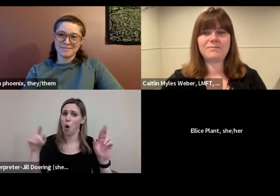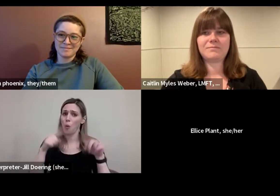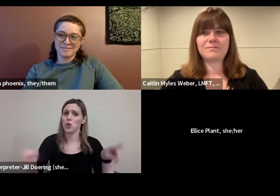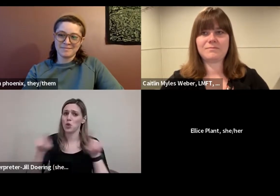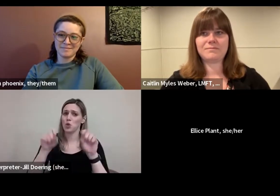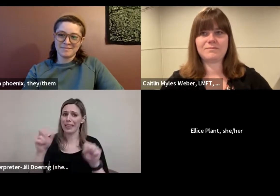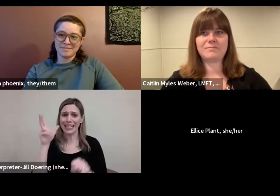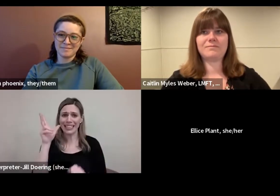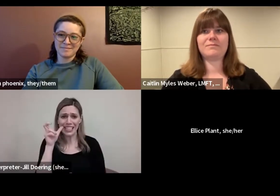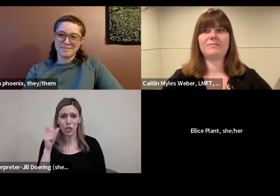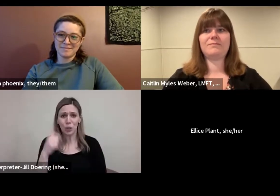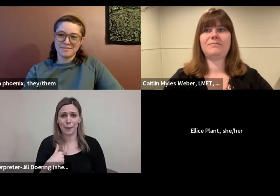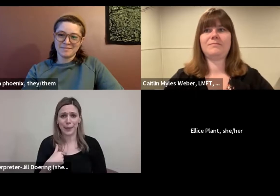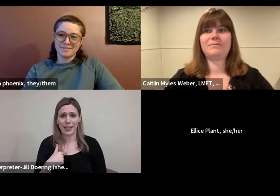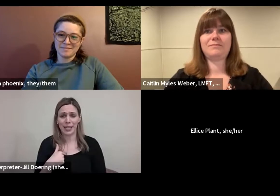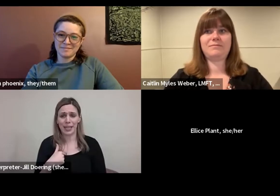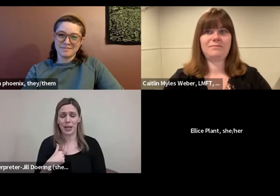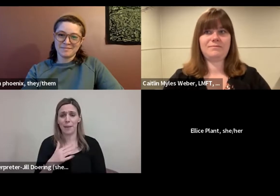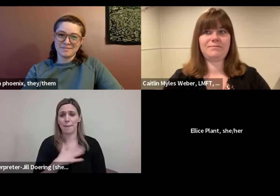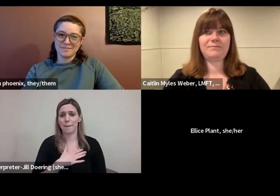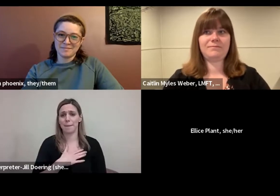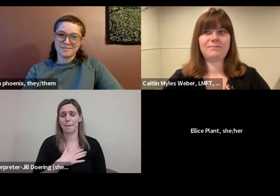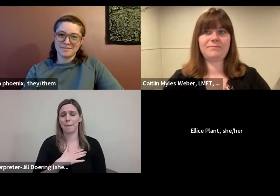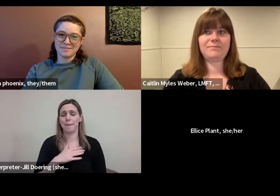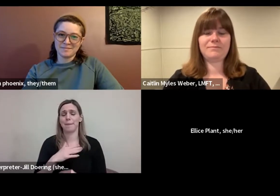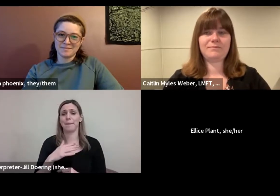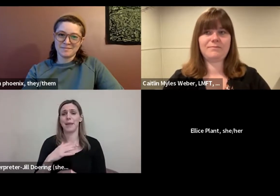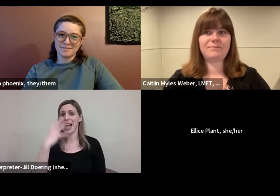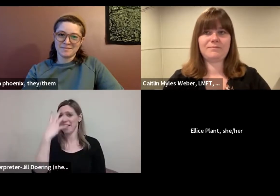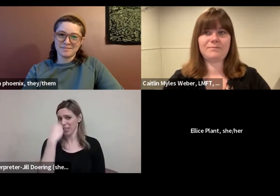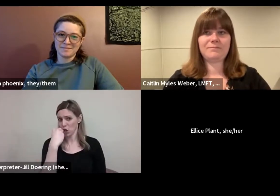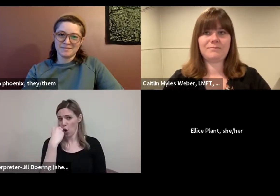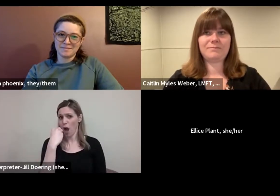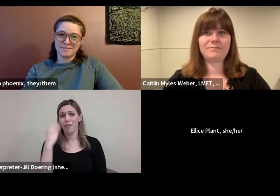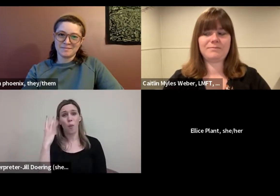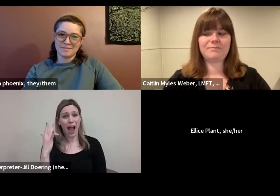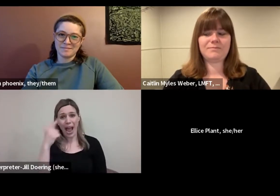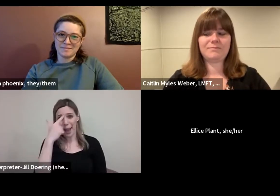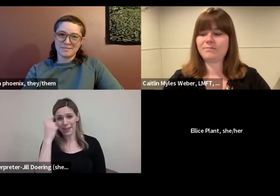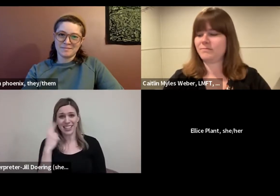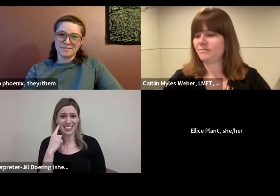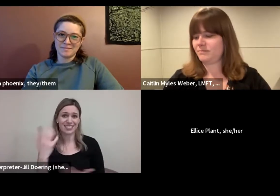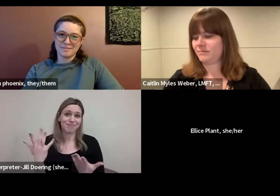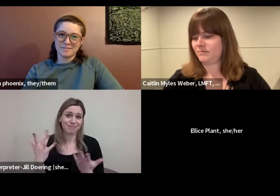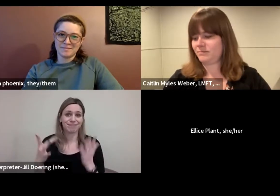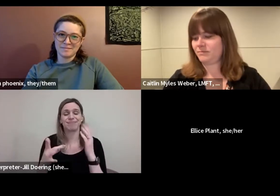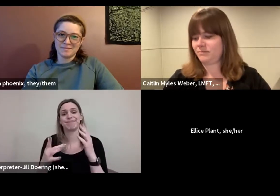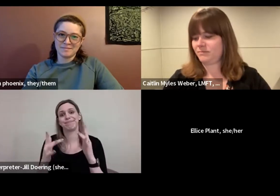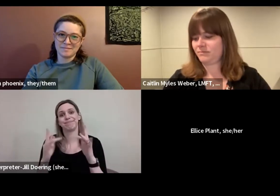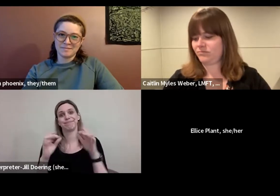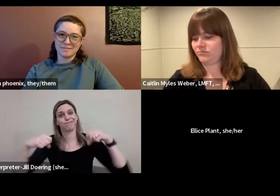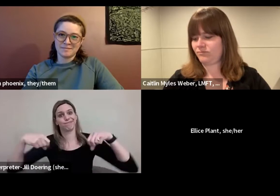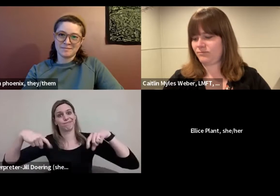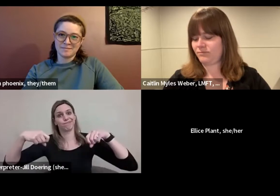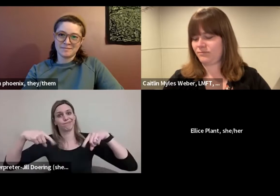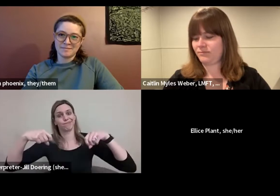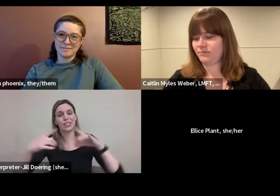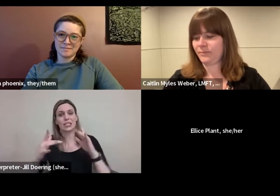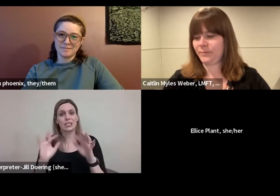I'm going to keep my video off unless I'm speaking so that I can hopefully get a connection.